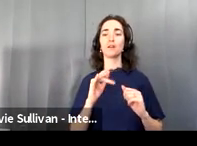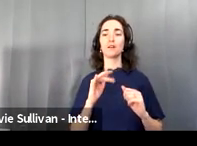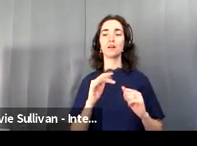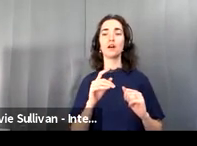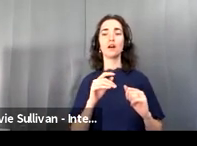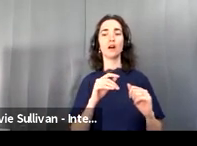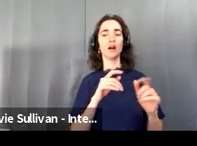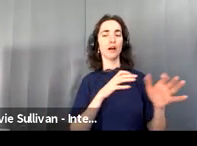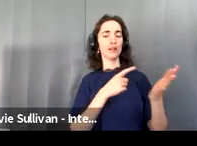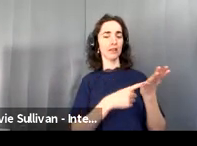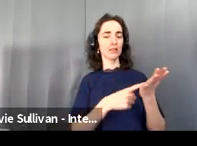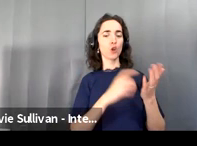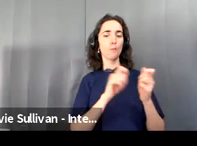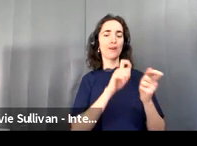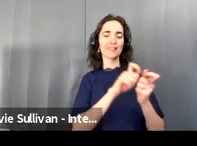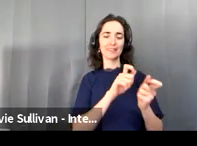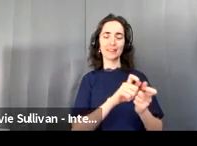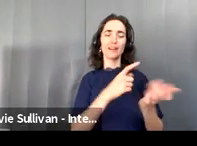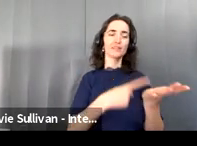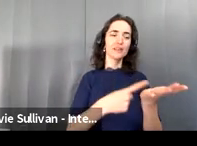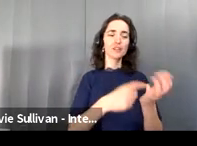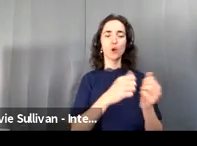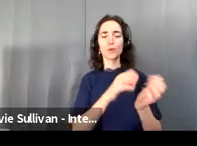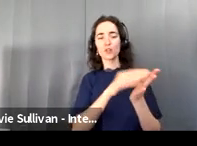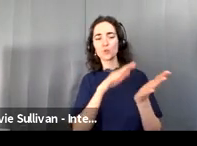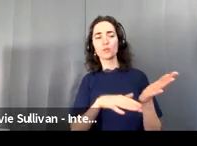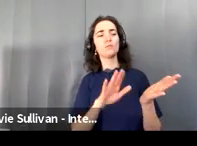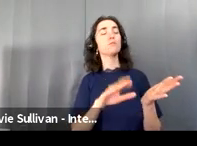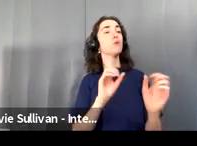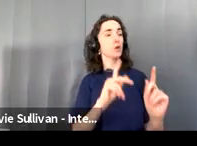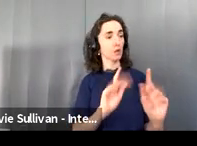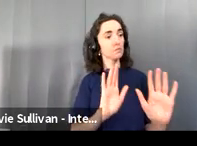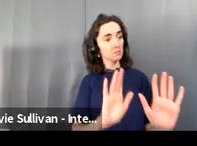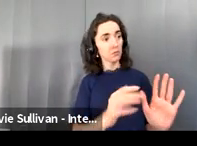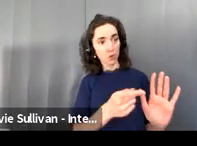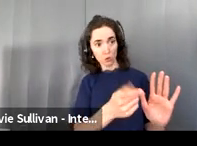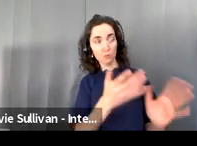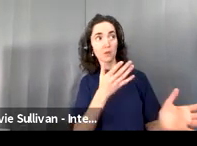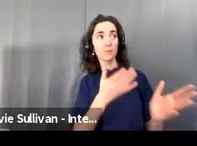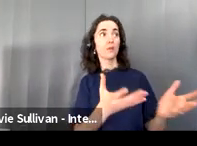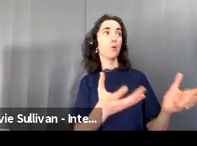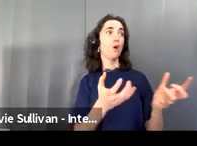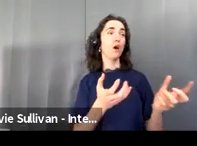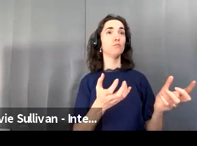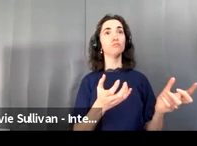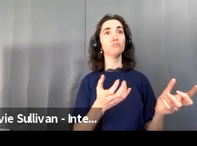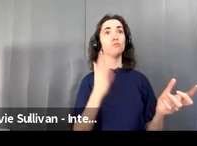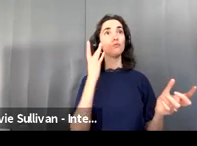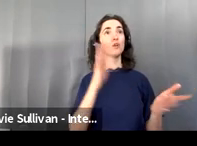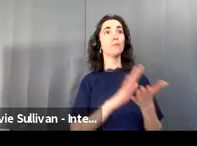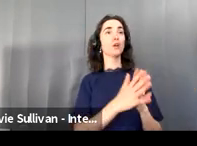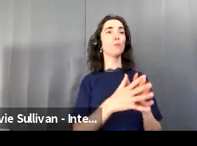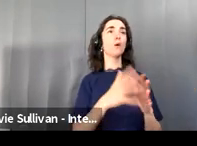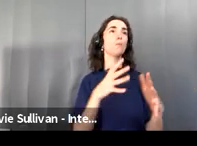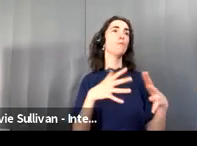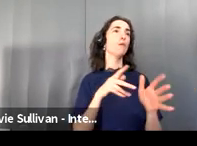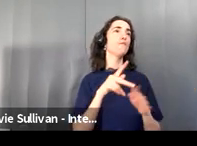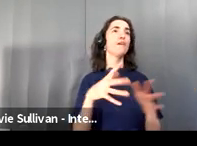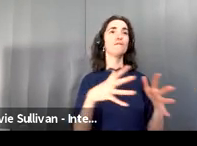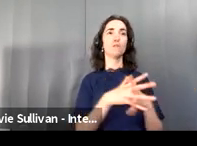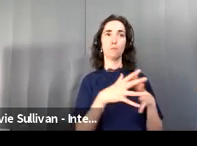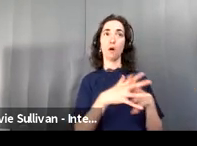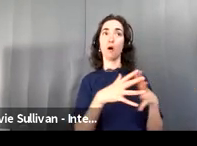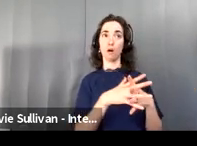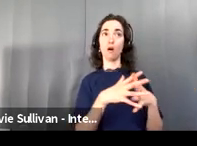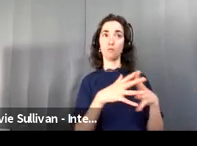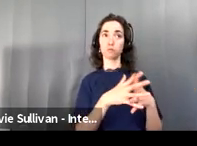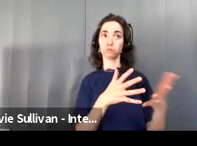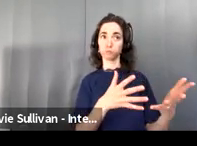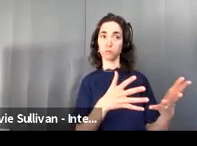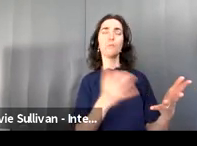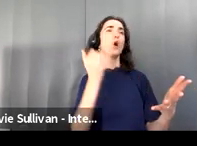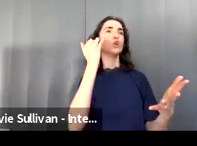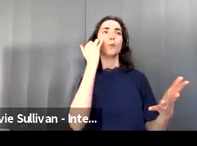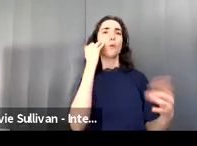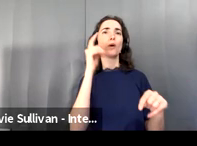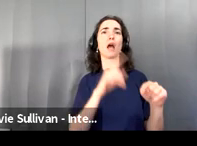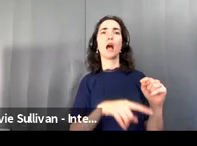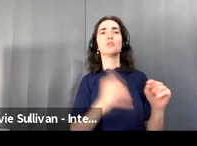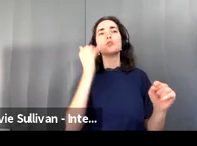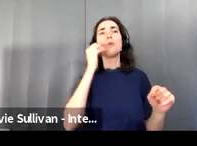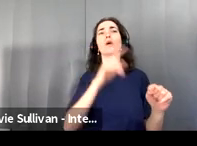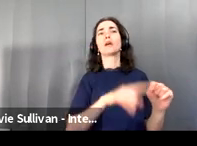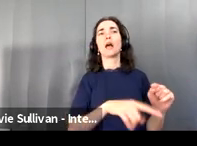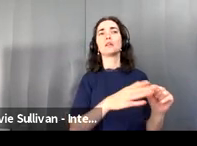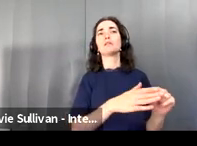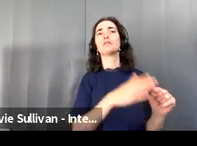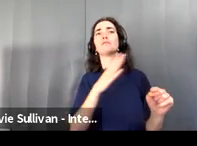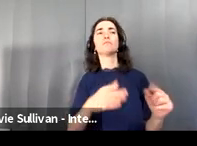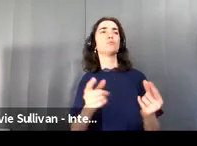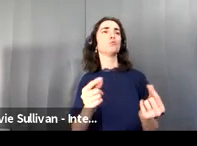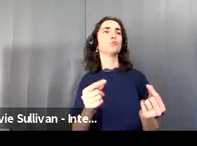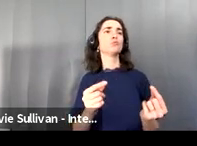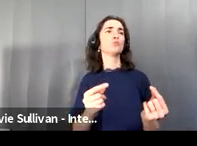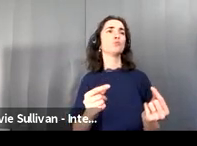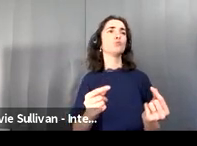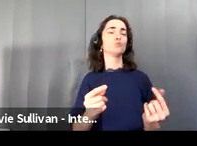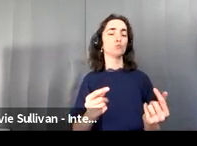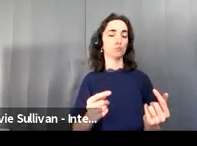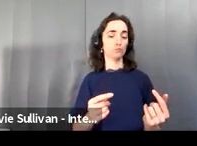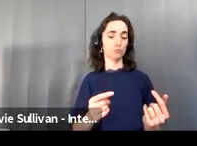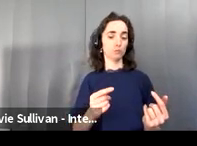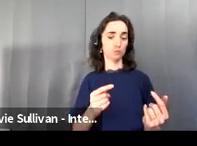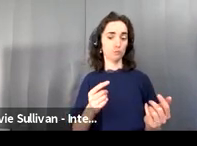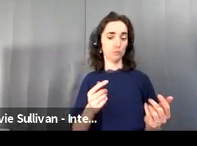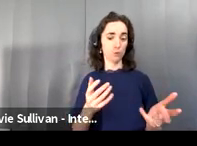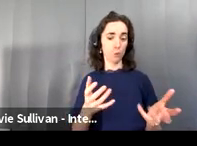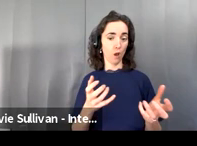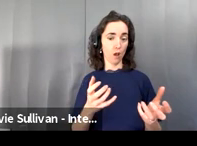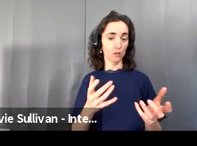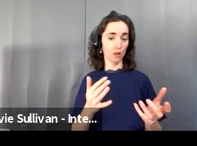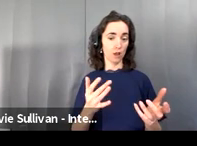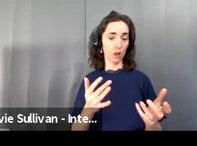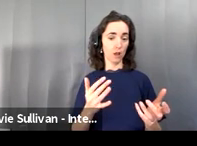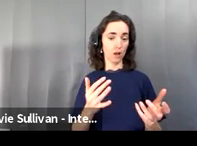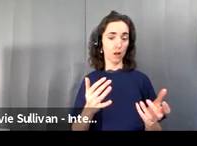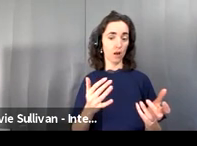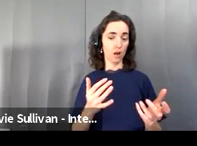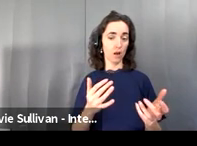In a detailed discussion with the student to try to figure out, okay so you may want to be a professional football player. But what if you couldn't be a professional football player, what would you want to do, would you want to be able to work someplace